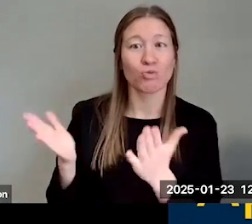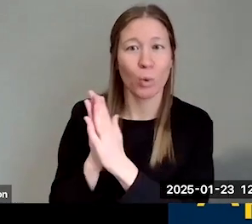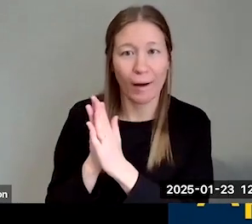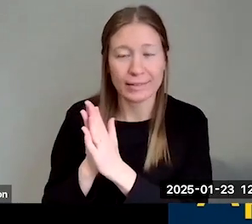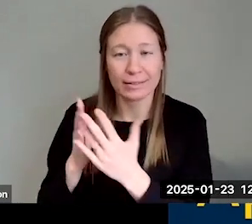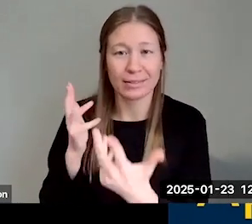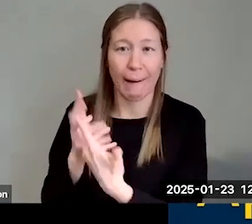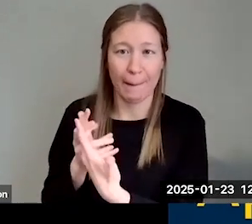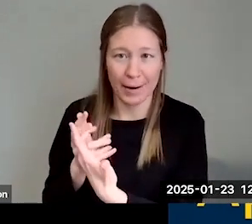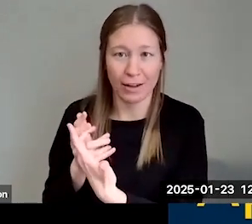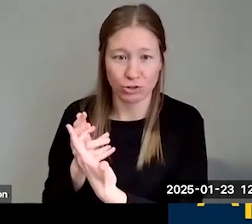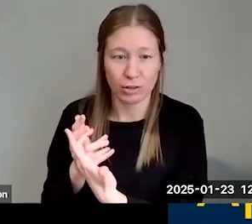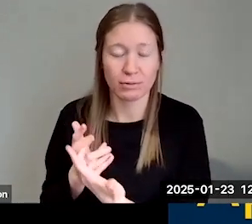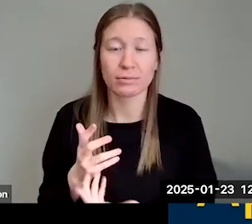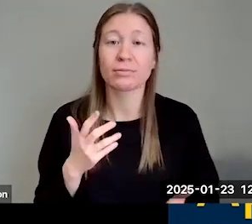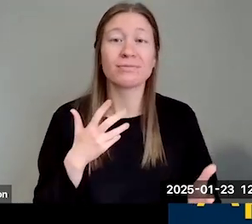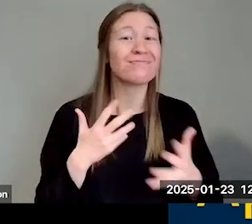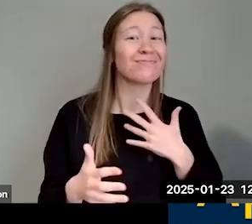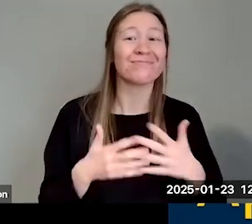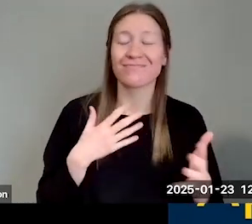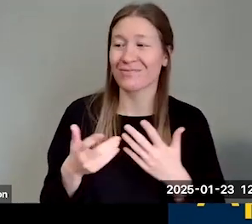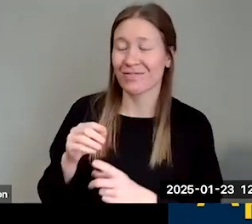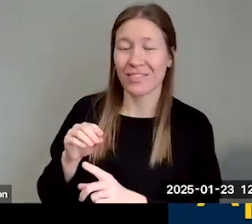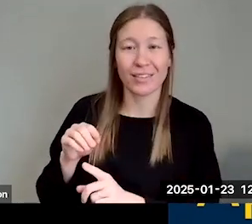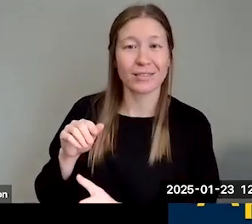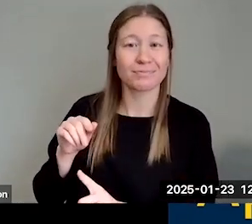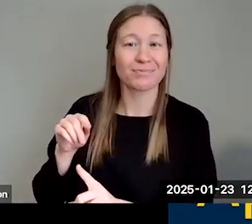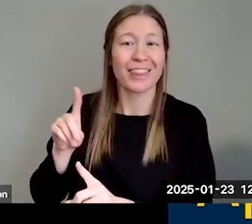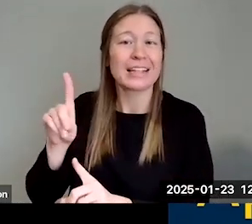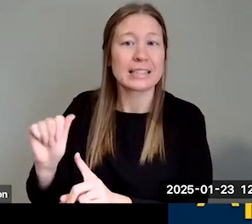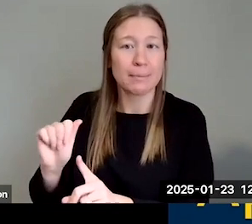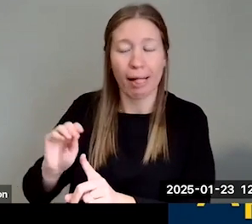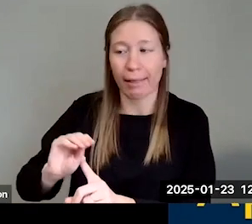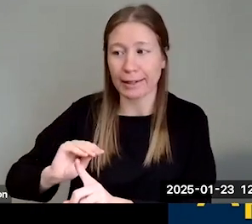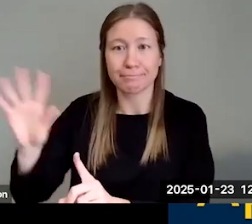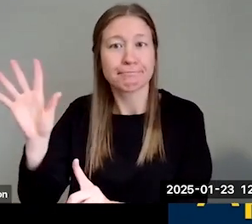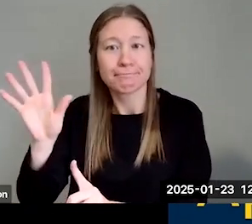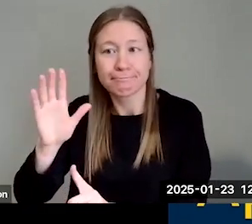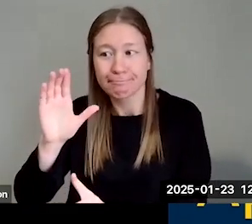So keeping in mind even if it isn't apparent disability, that onus is still on the employee